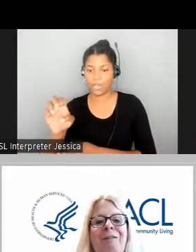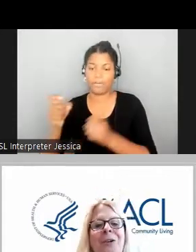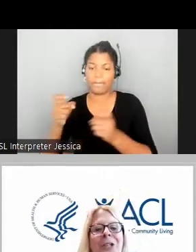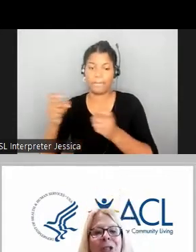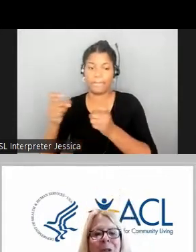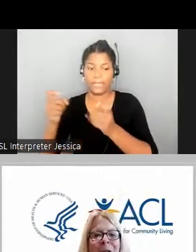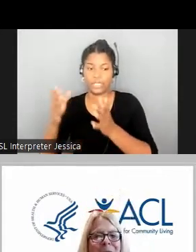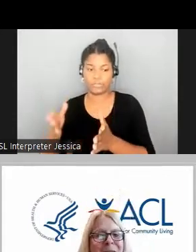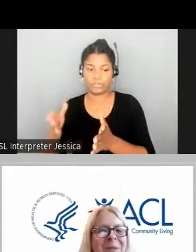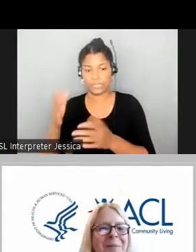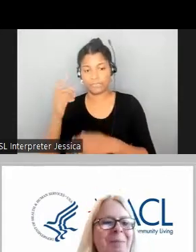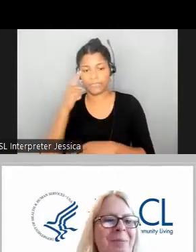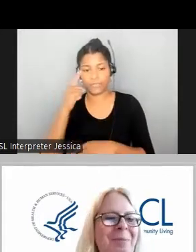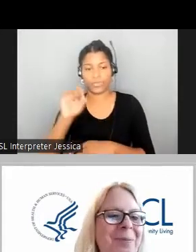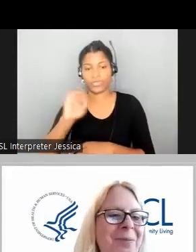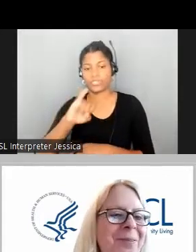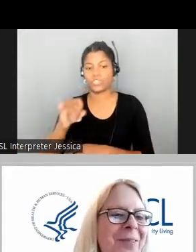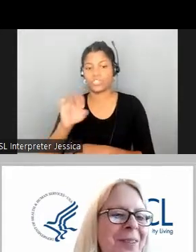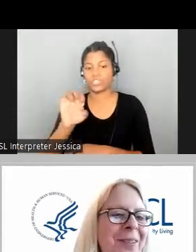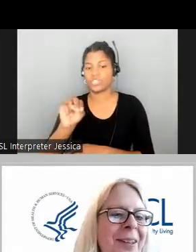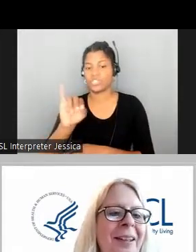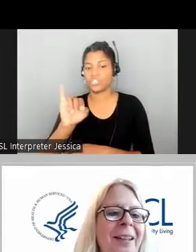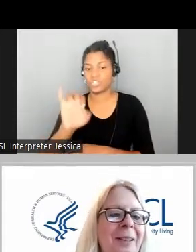The floor is yours.